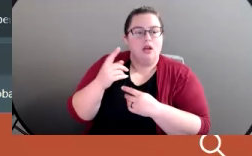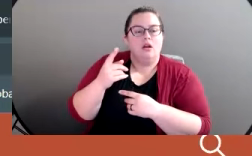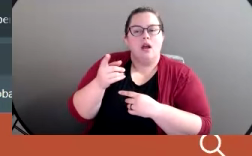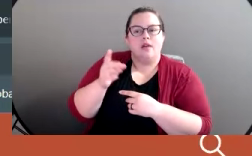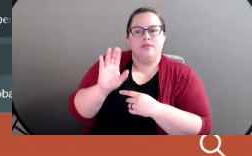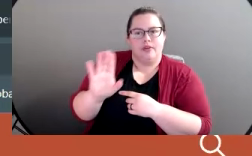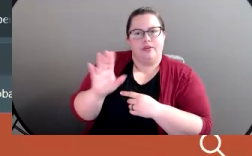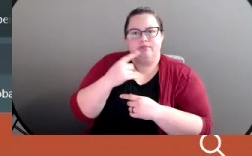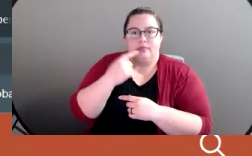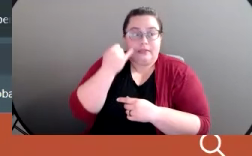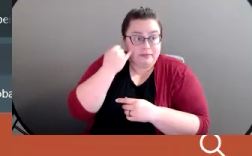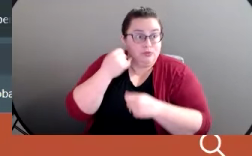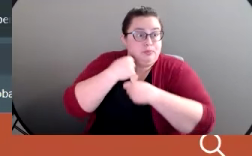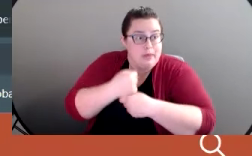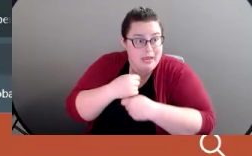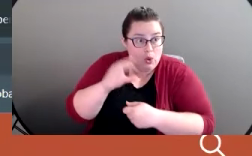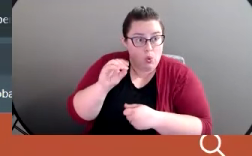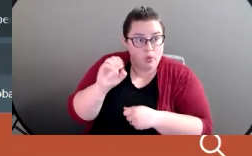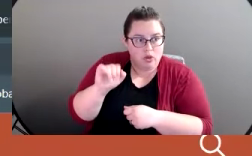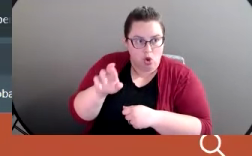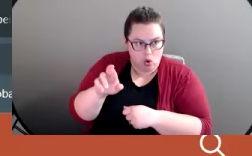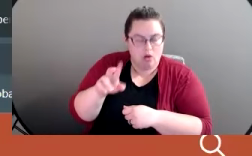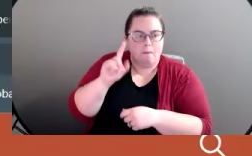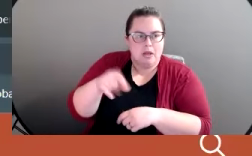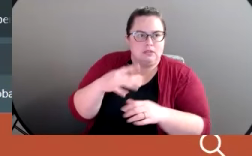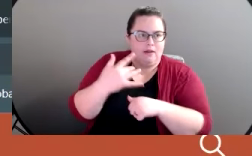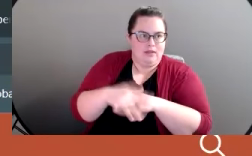And this is where it's going to go, into cool4ed.